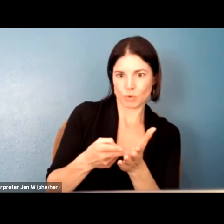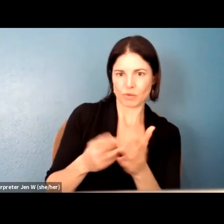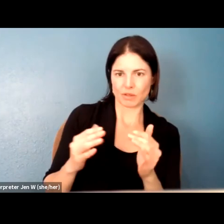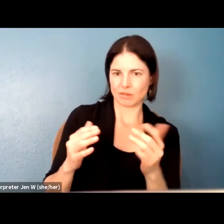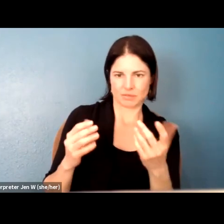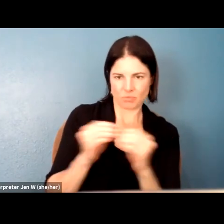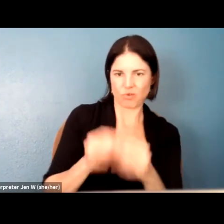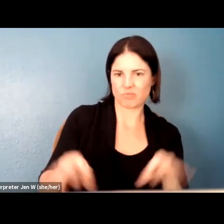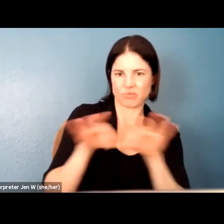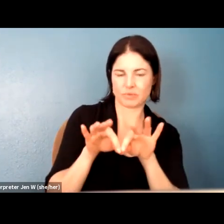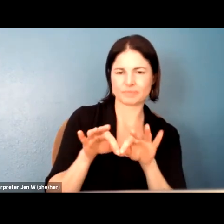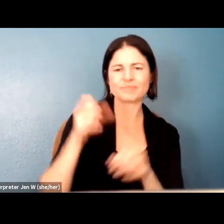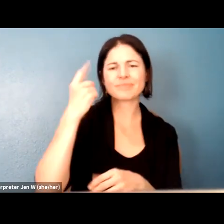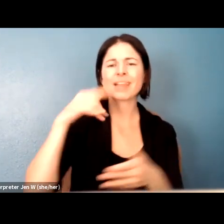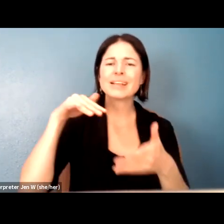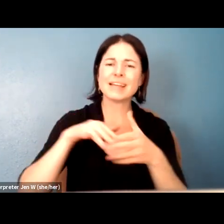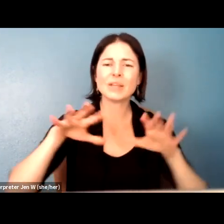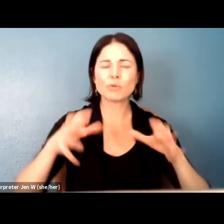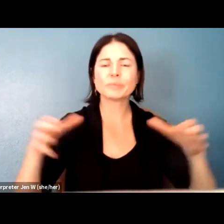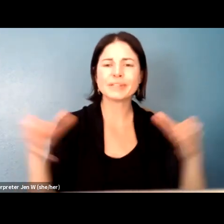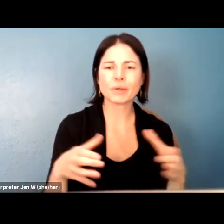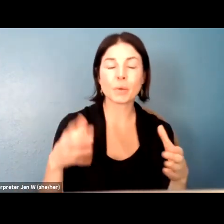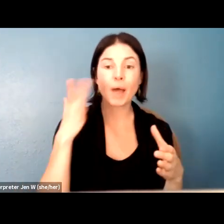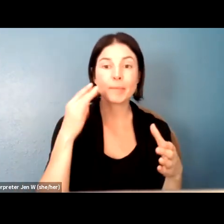because they get to wave a credential or diploma around